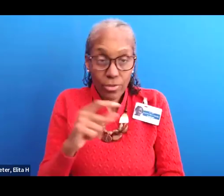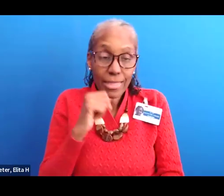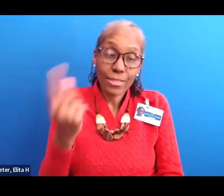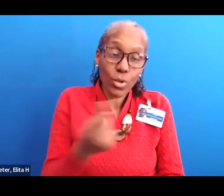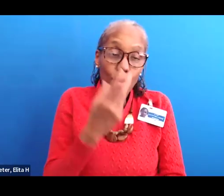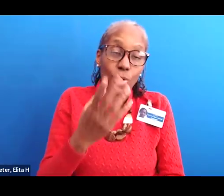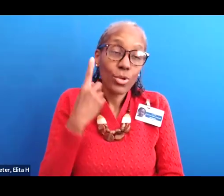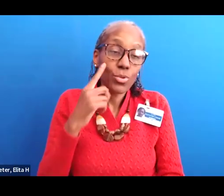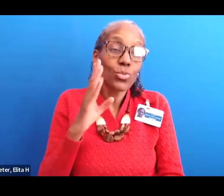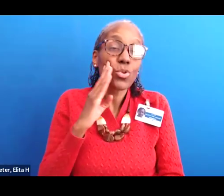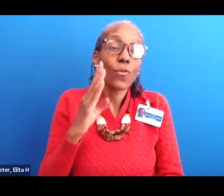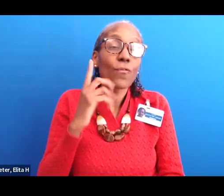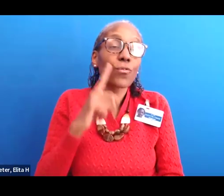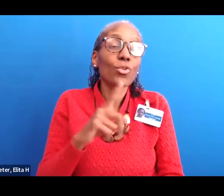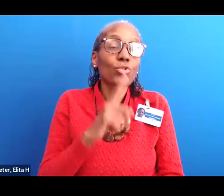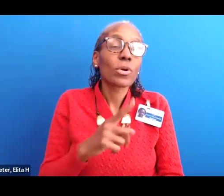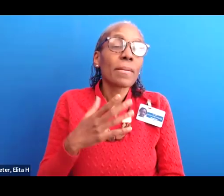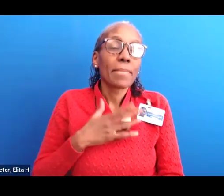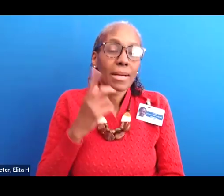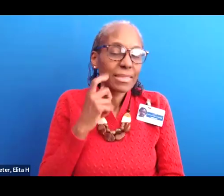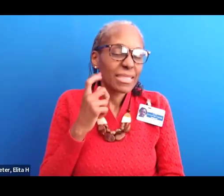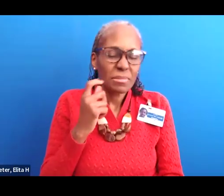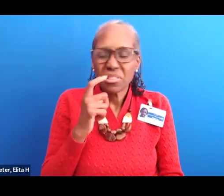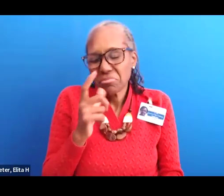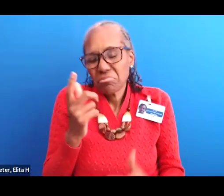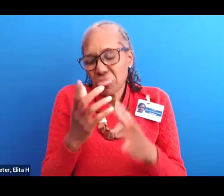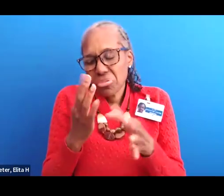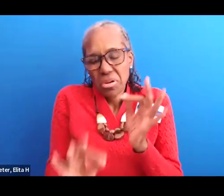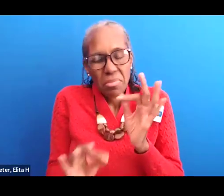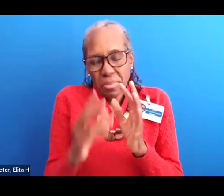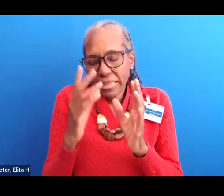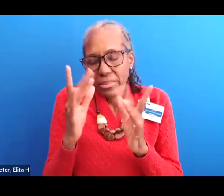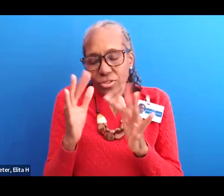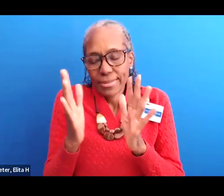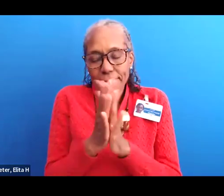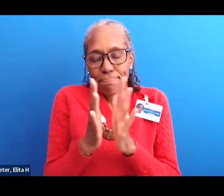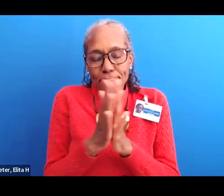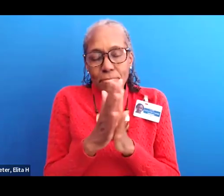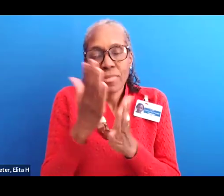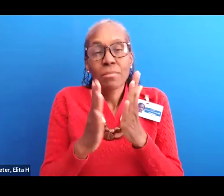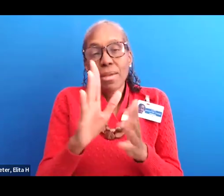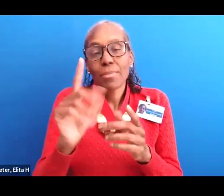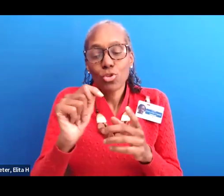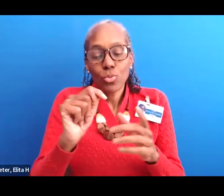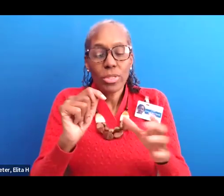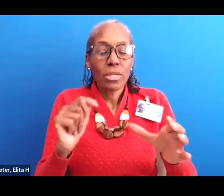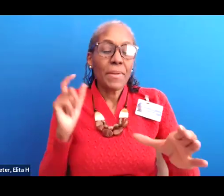but I just suspect that it's probably just maybe the urine hitting the water in the toilet.